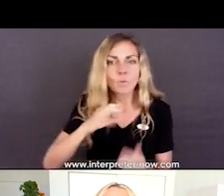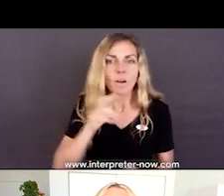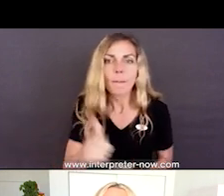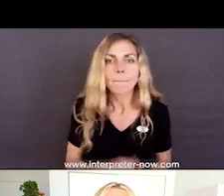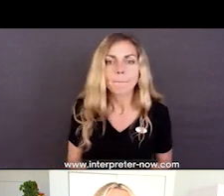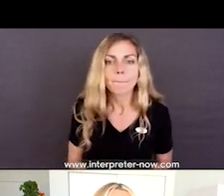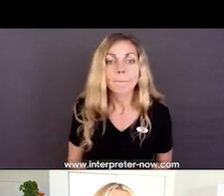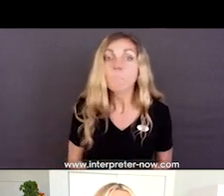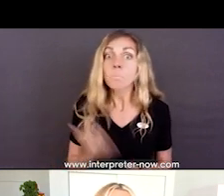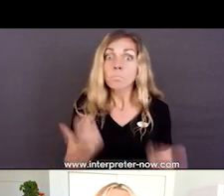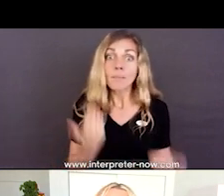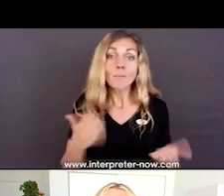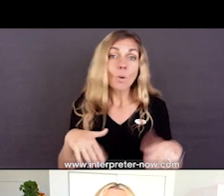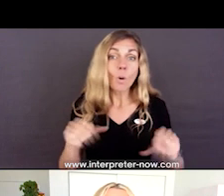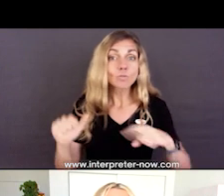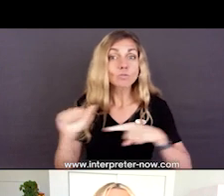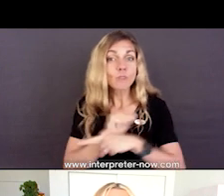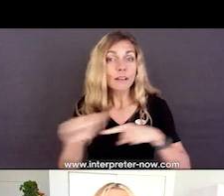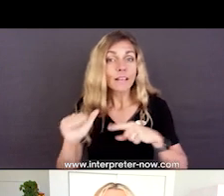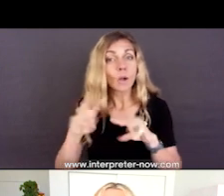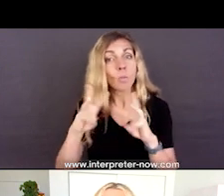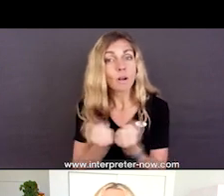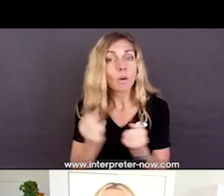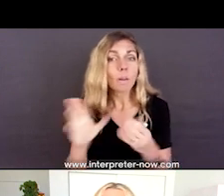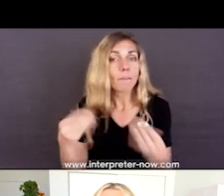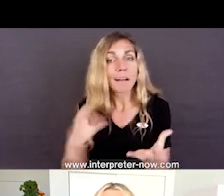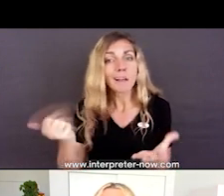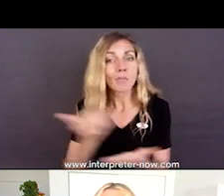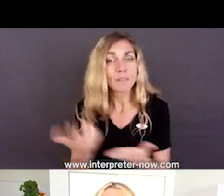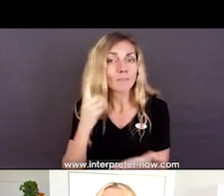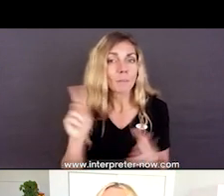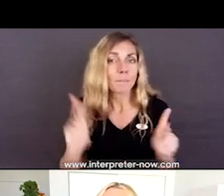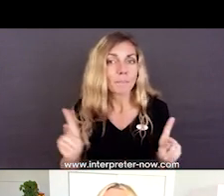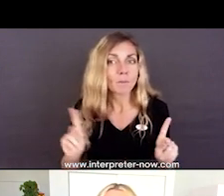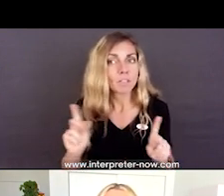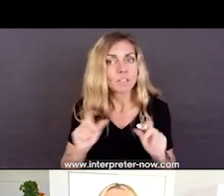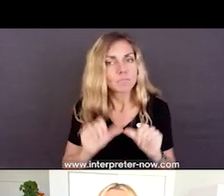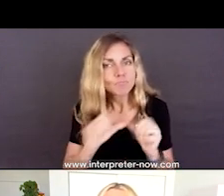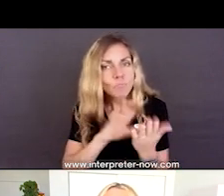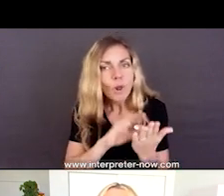You might host training workshops or provide other resources for people to continue to